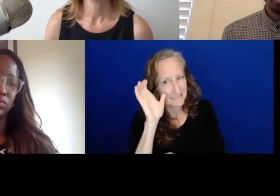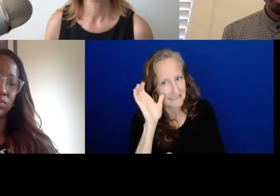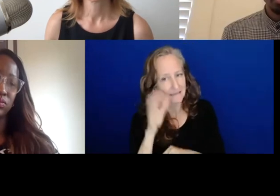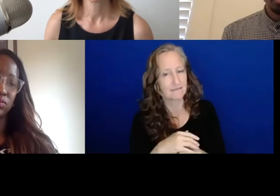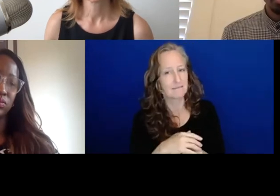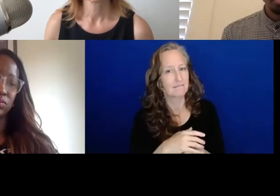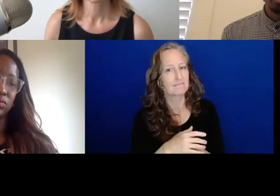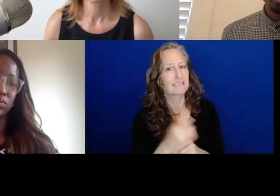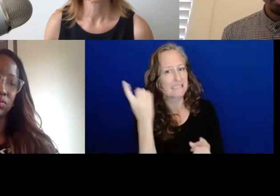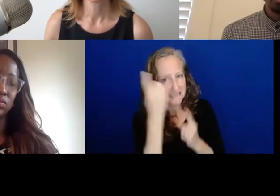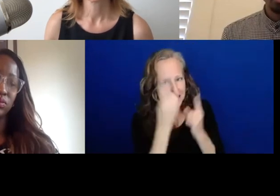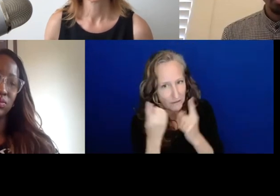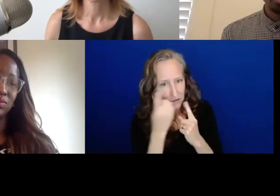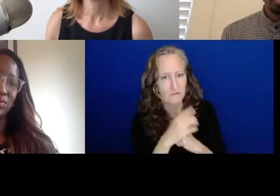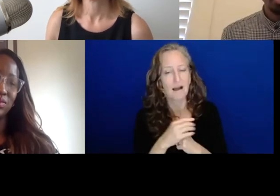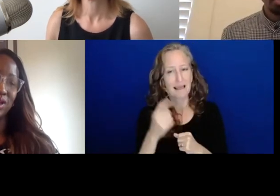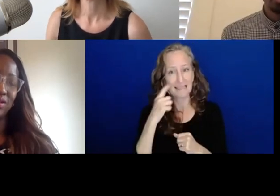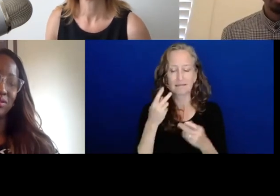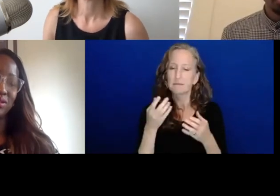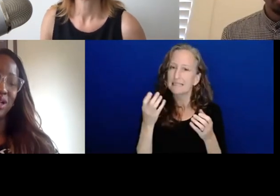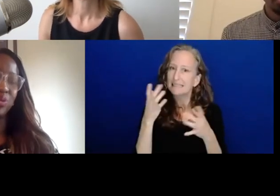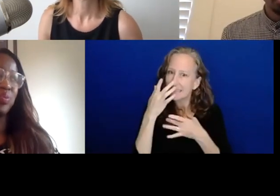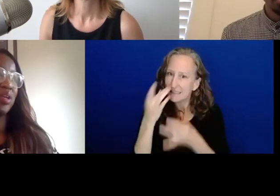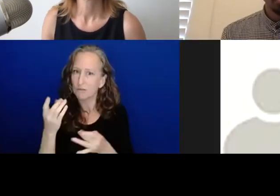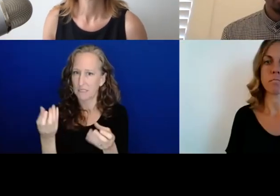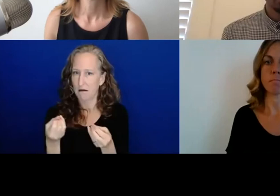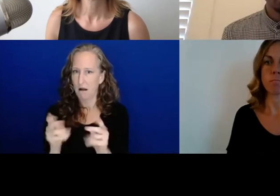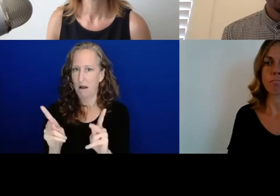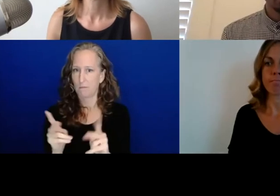right now for that. Yeah, I just want to piggyback on what you